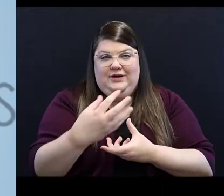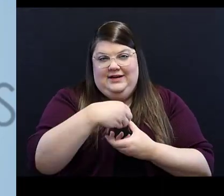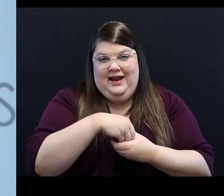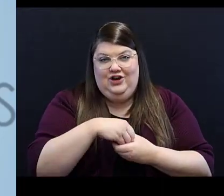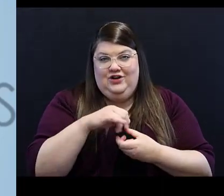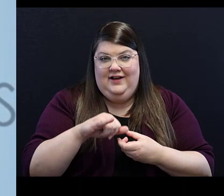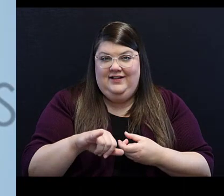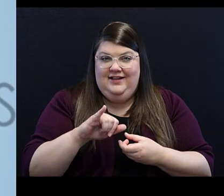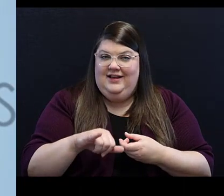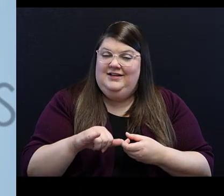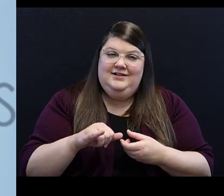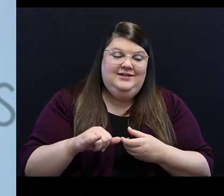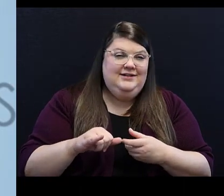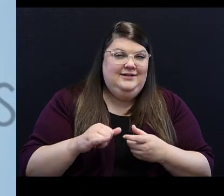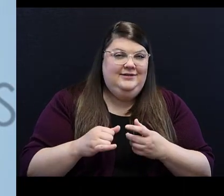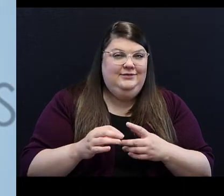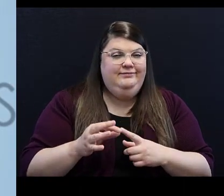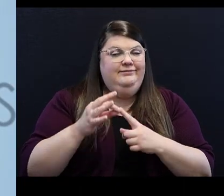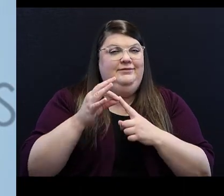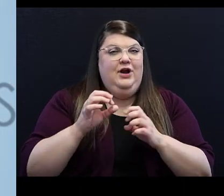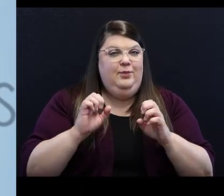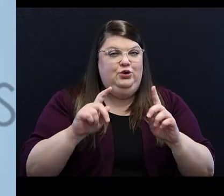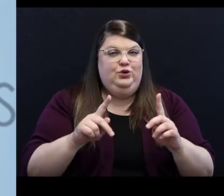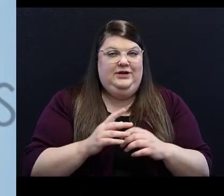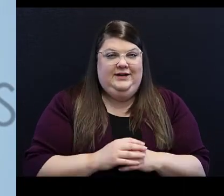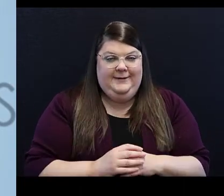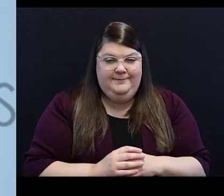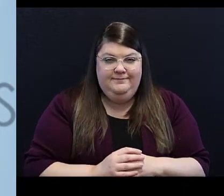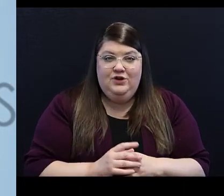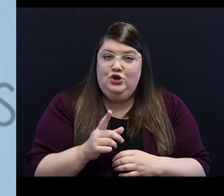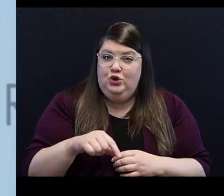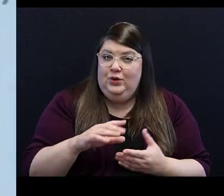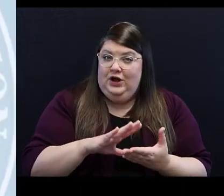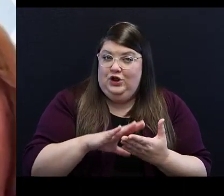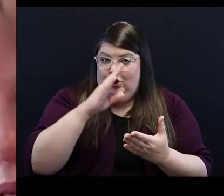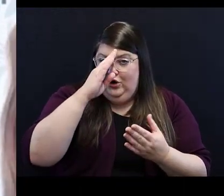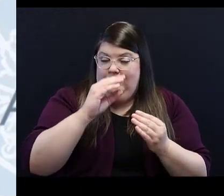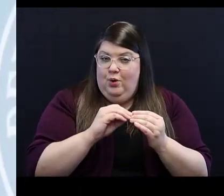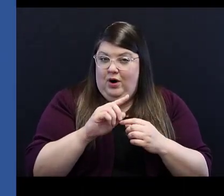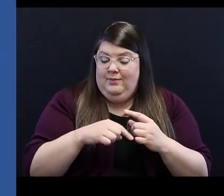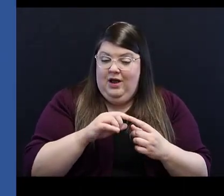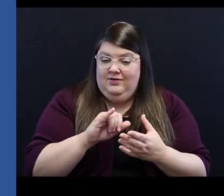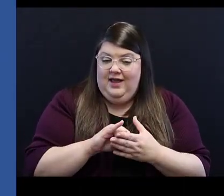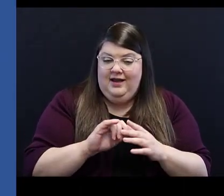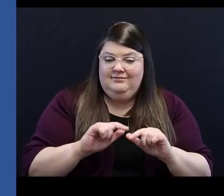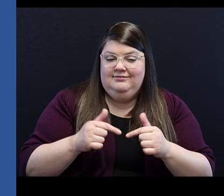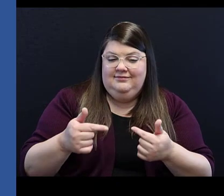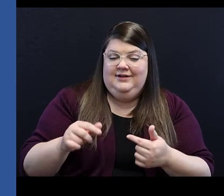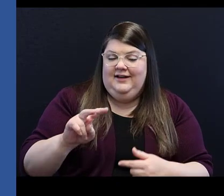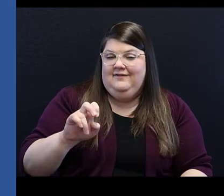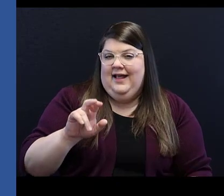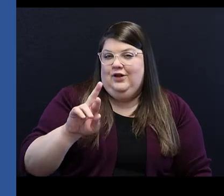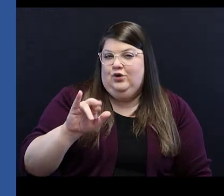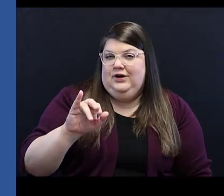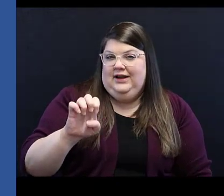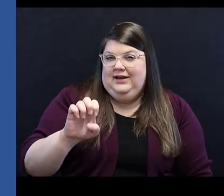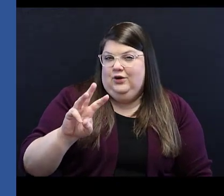unprecedented opportunity. So that you can learn more about it, I now turn to my colleague Valerie C. Williams,